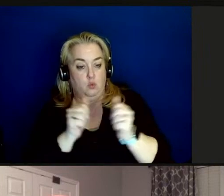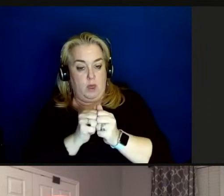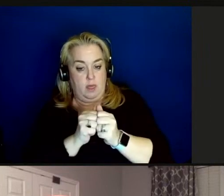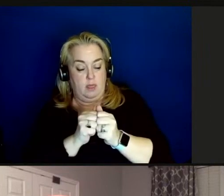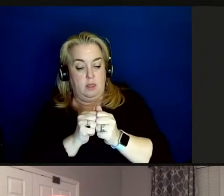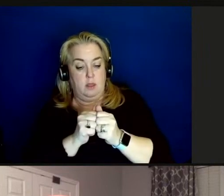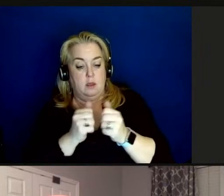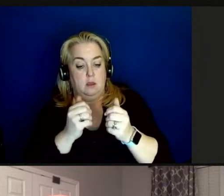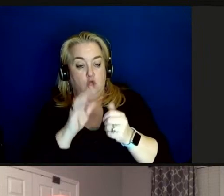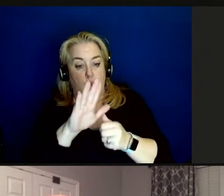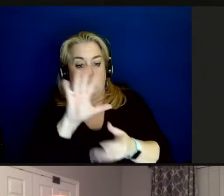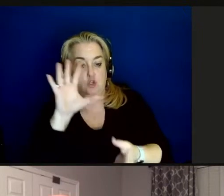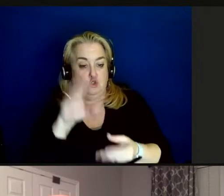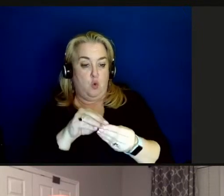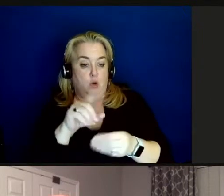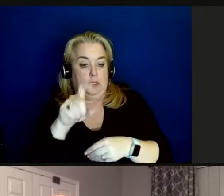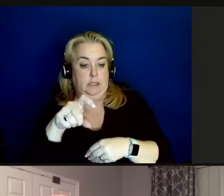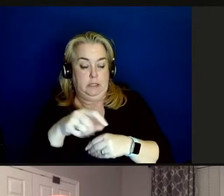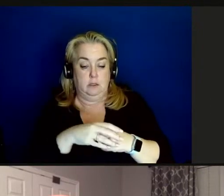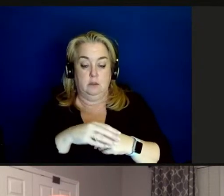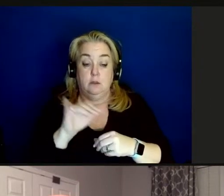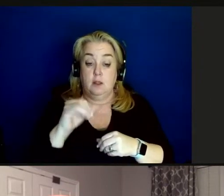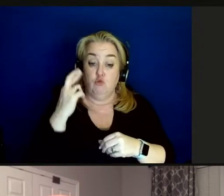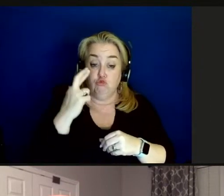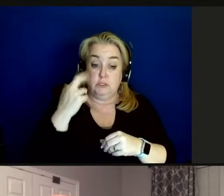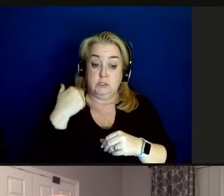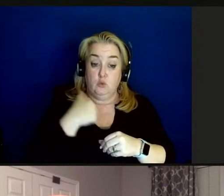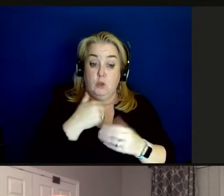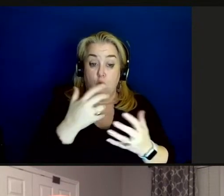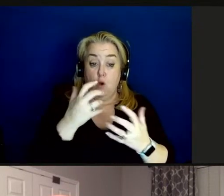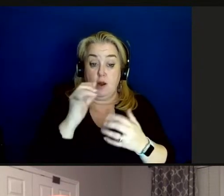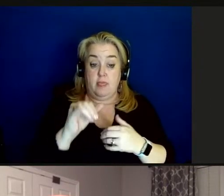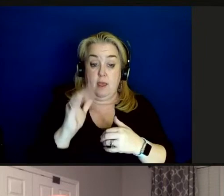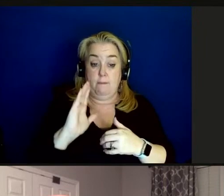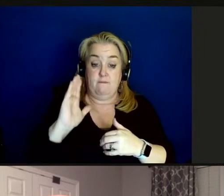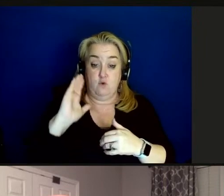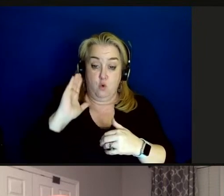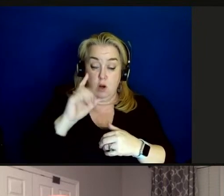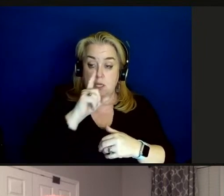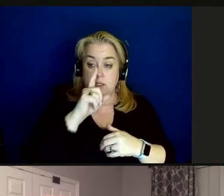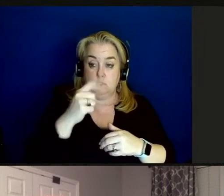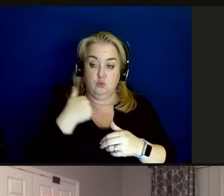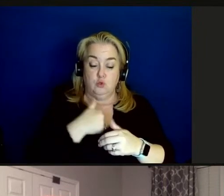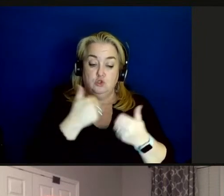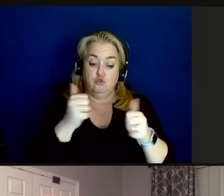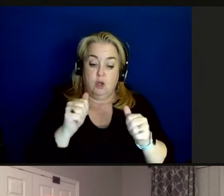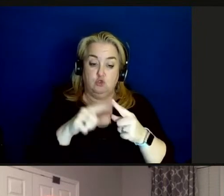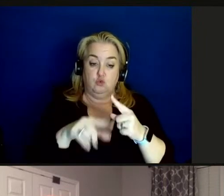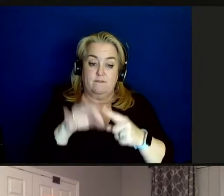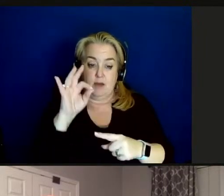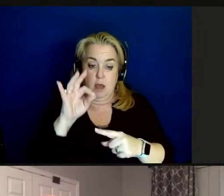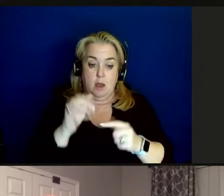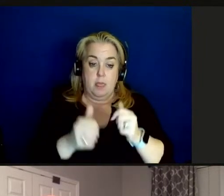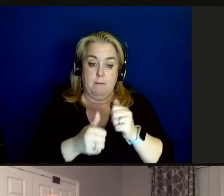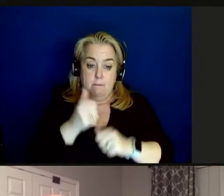BUT YOU DO WANT TO BALANCE YOUR WHAT THE COMMUNITY WILL RESPOND